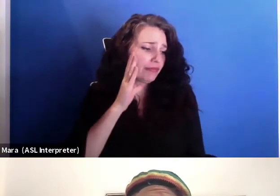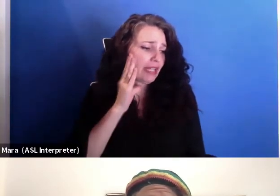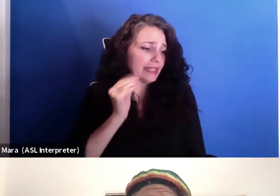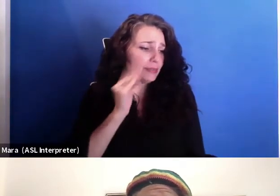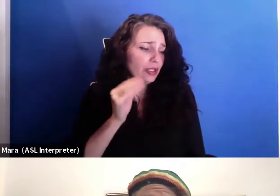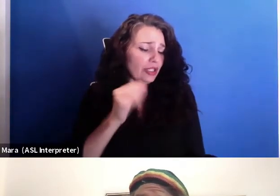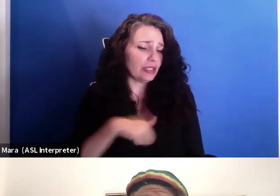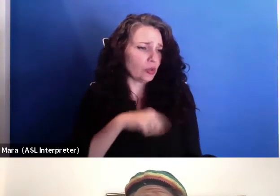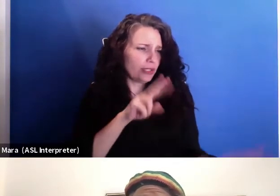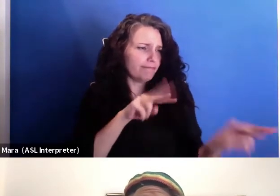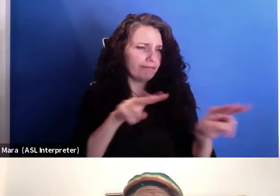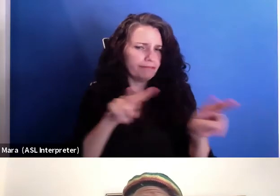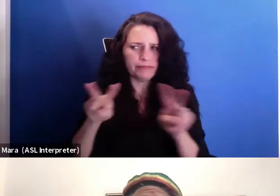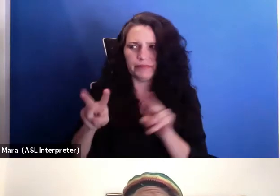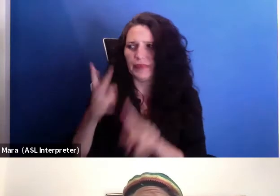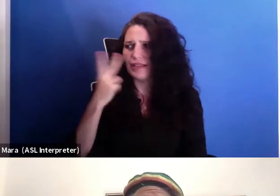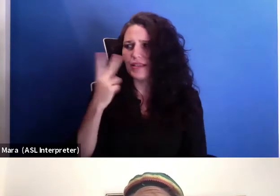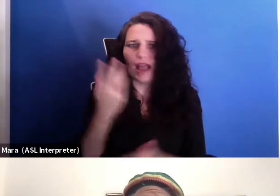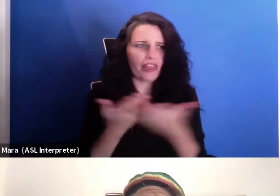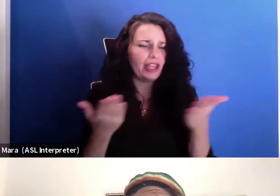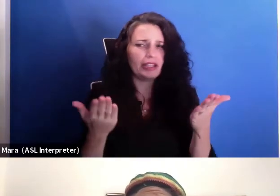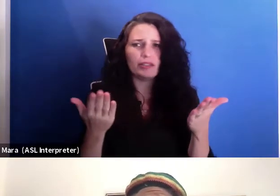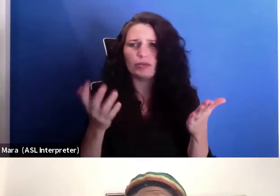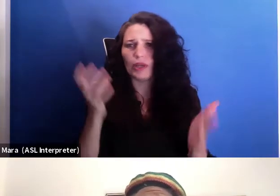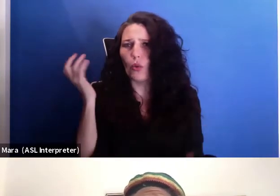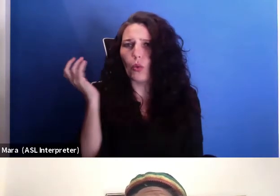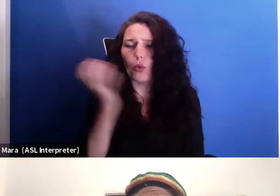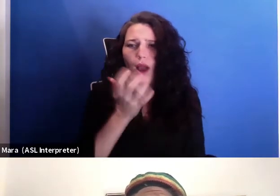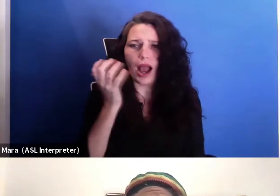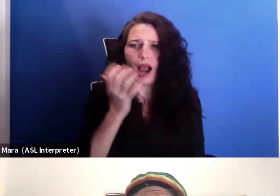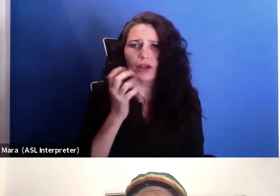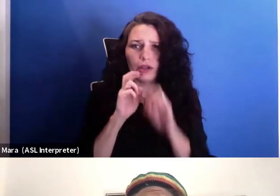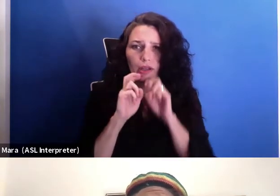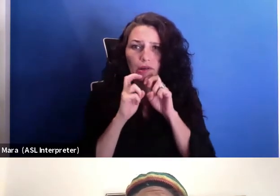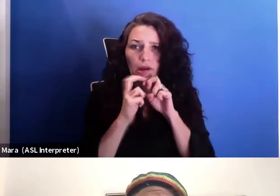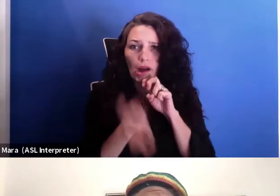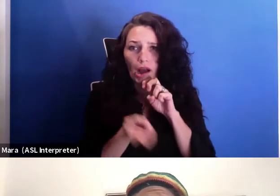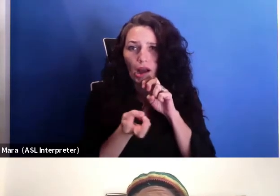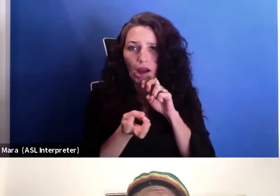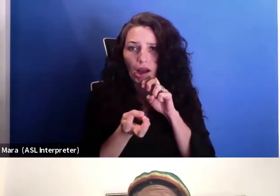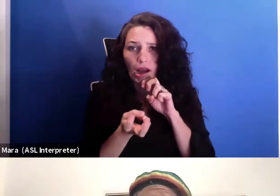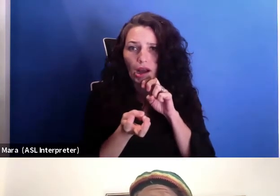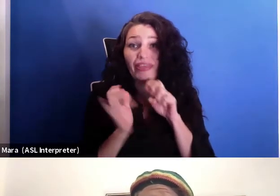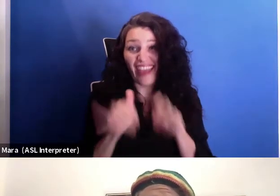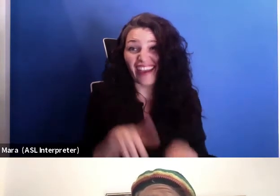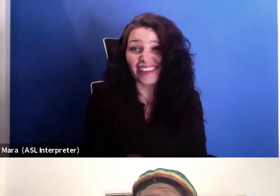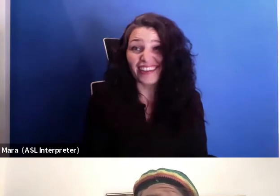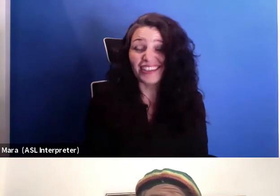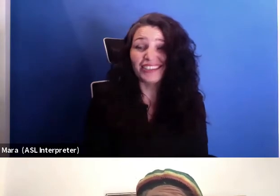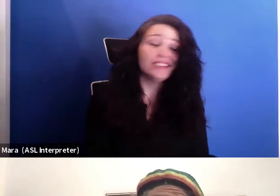that would literally just come at you, you just have to, your jaw goes right down to here. And one of those was this scene